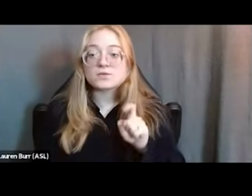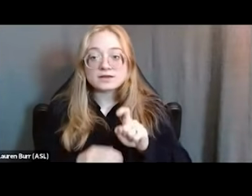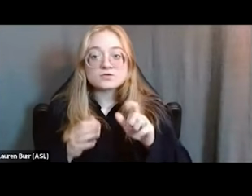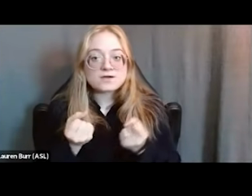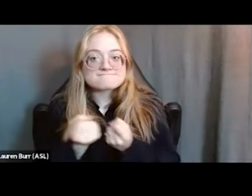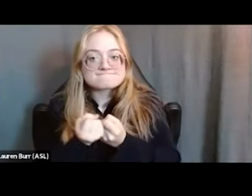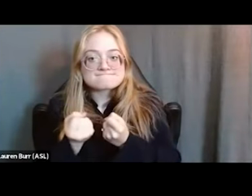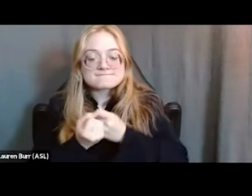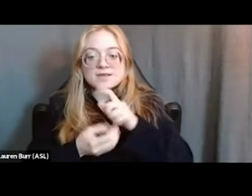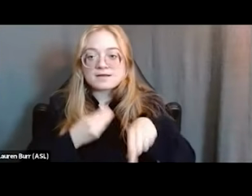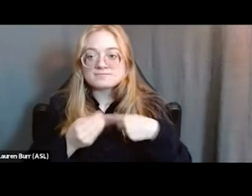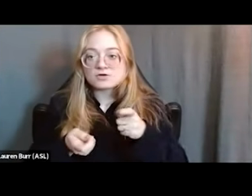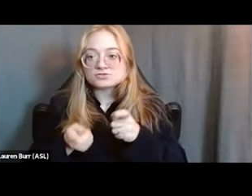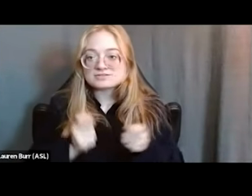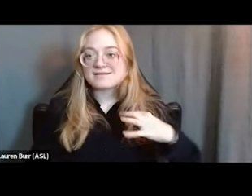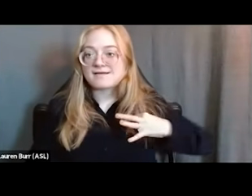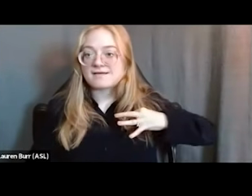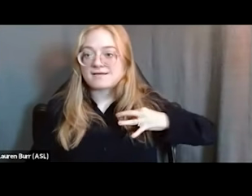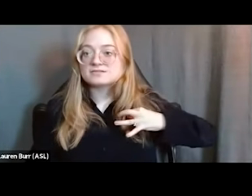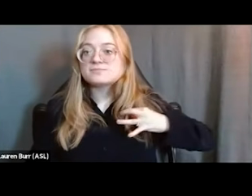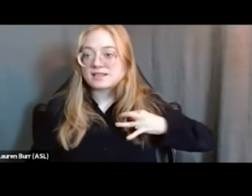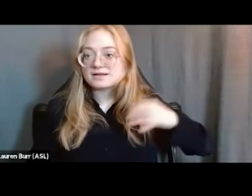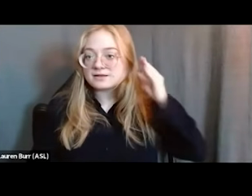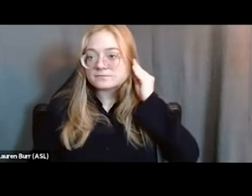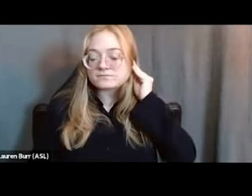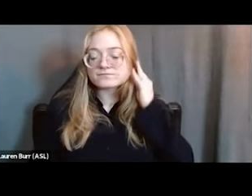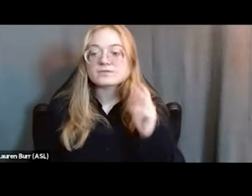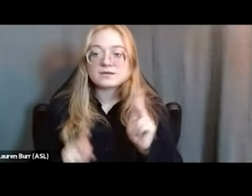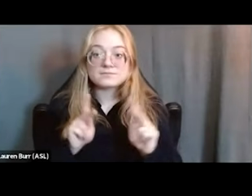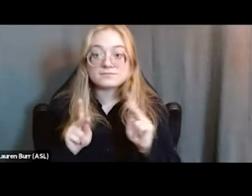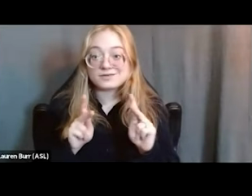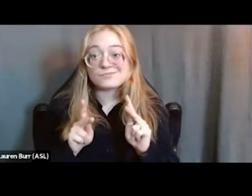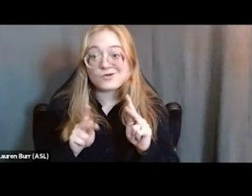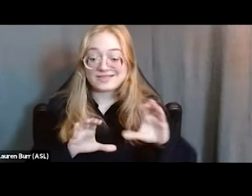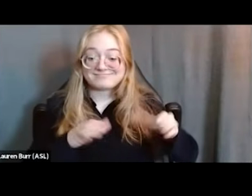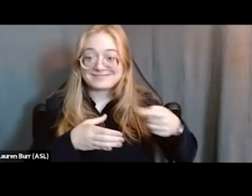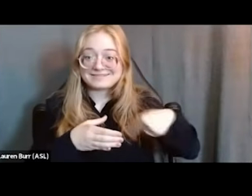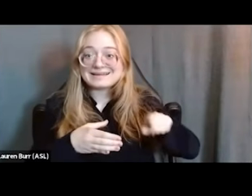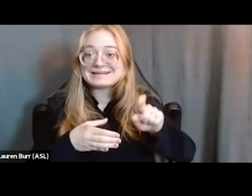Again because this population needs services a little bit younger than those who are housed,